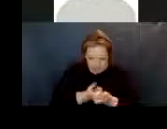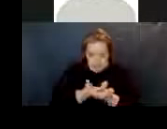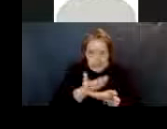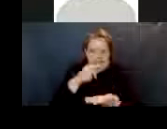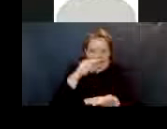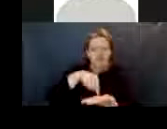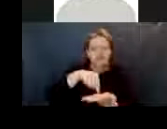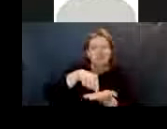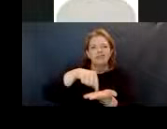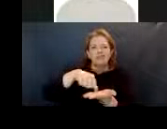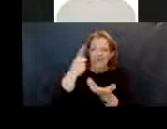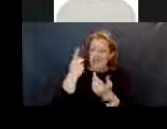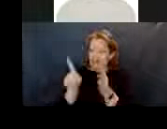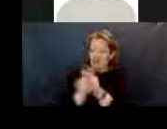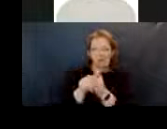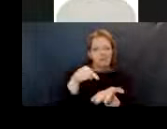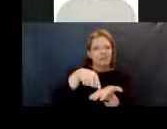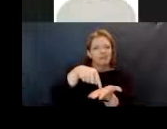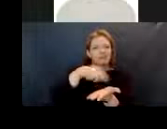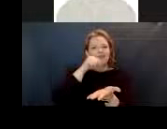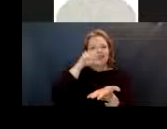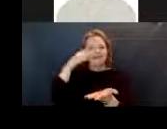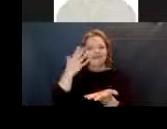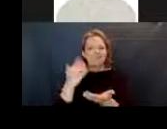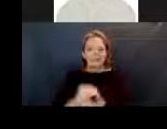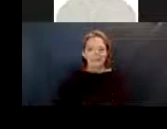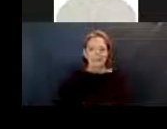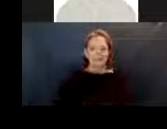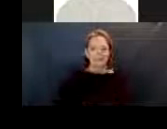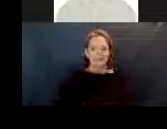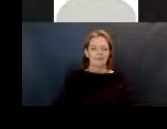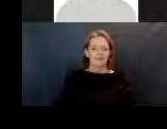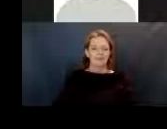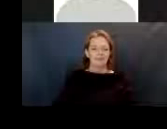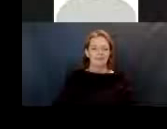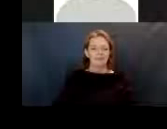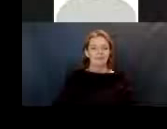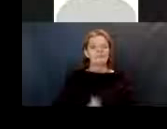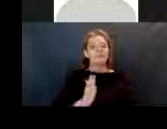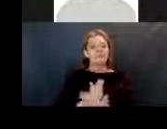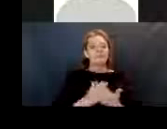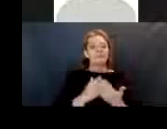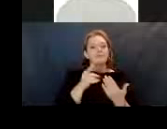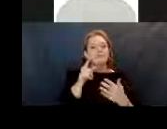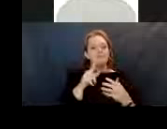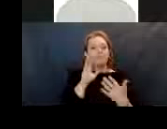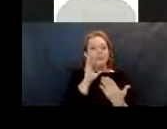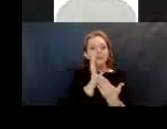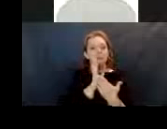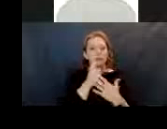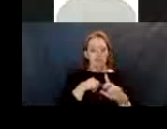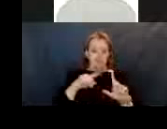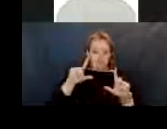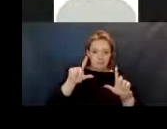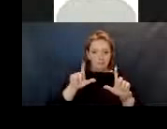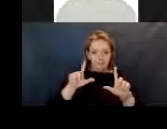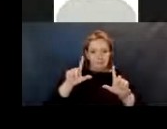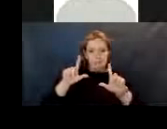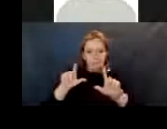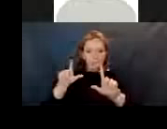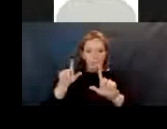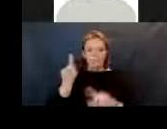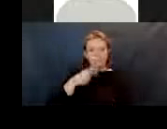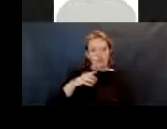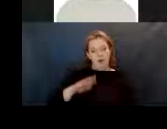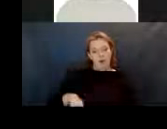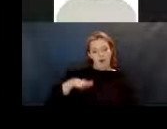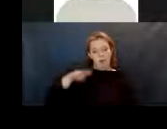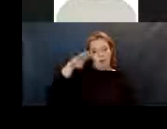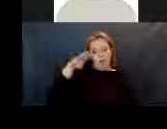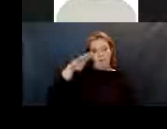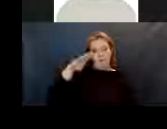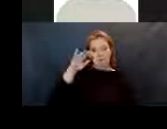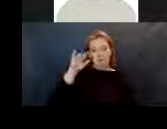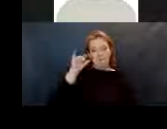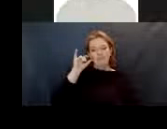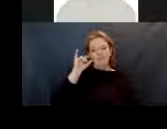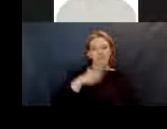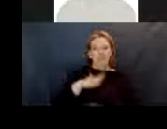Some of these photos are taken on the road that we grew up on, or that I grew up on,